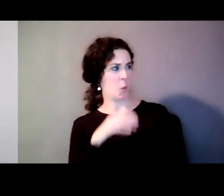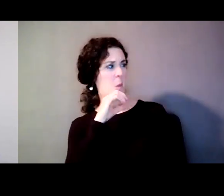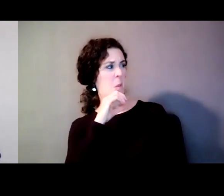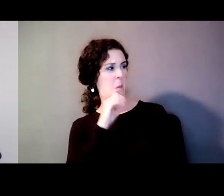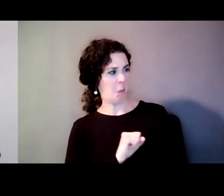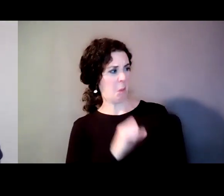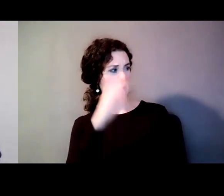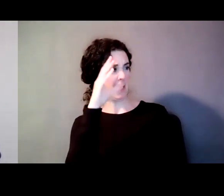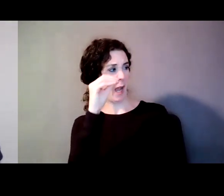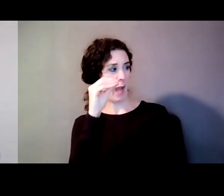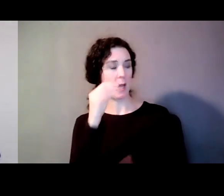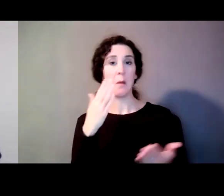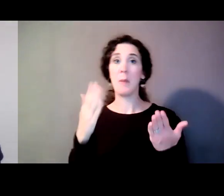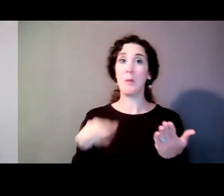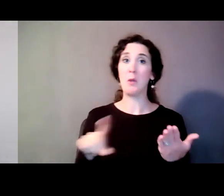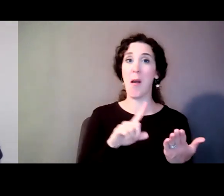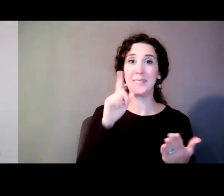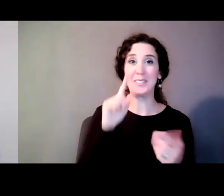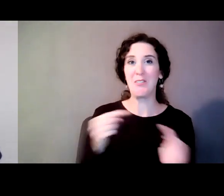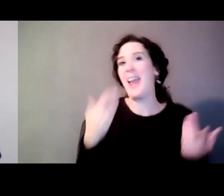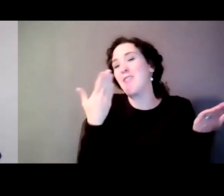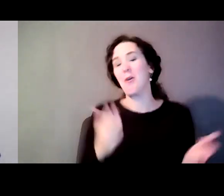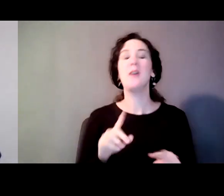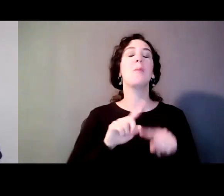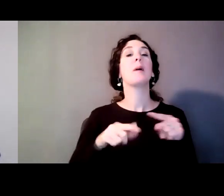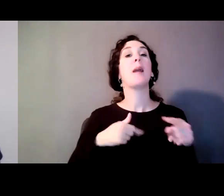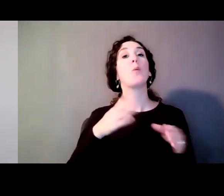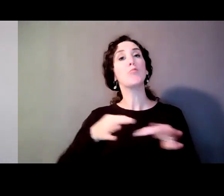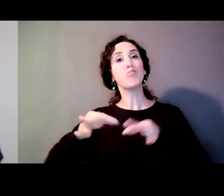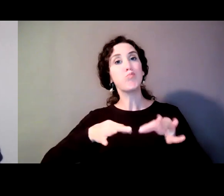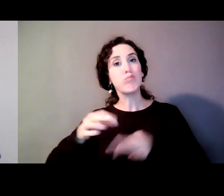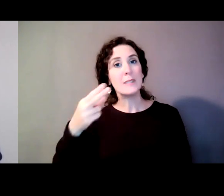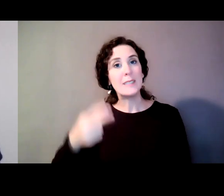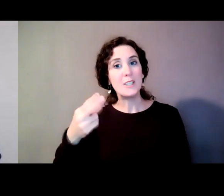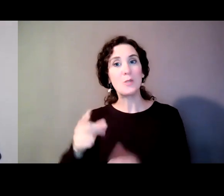At any rate when I give you that history you will have an understanding of the commitment